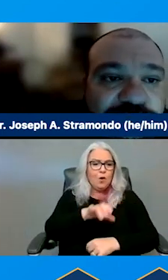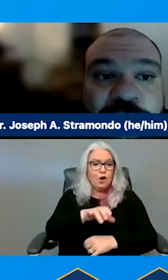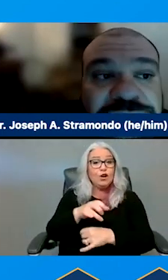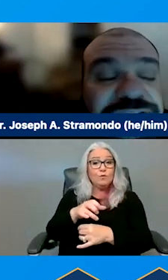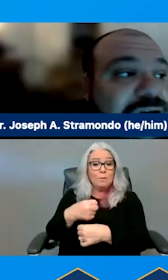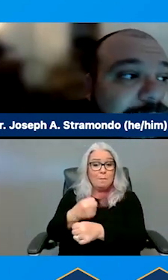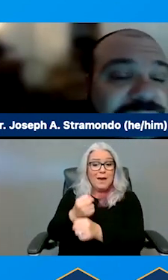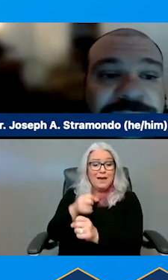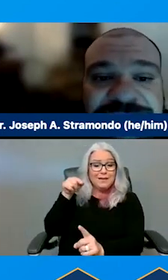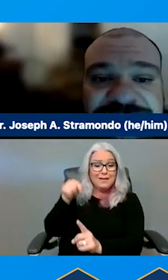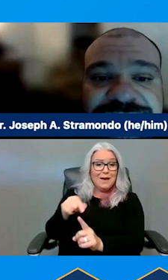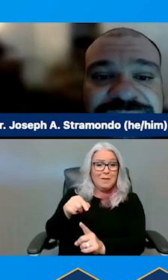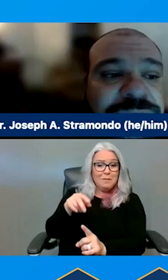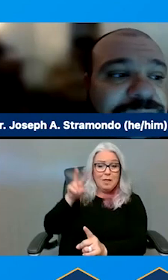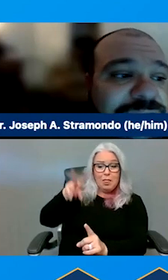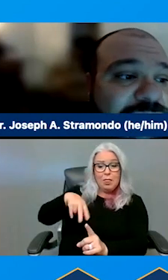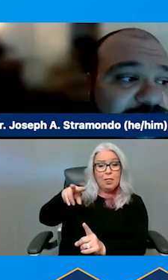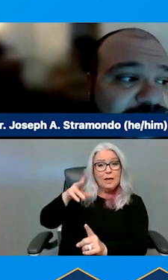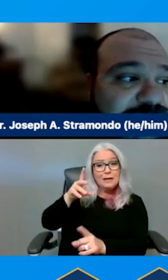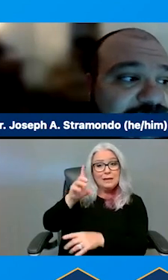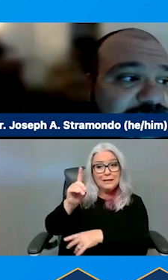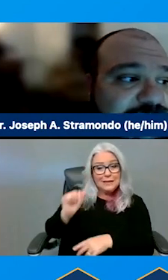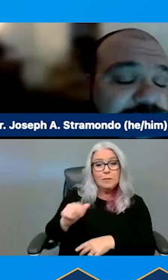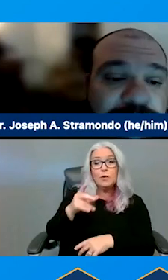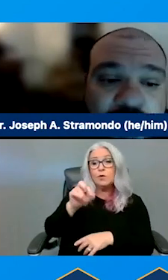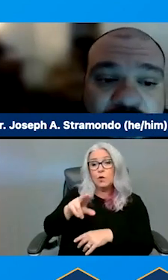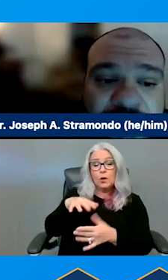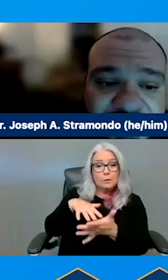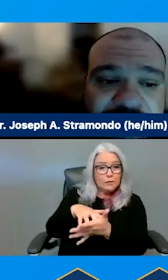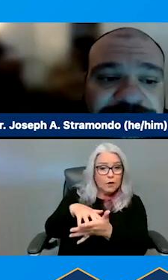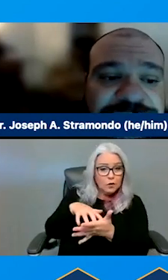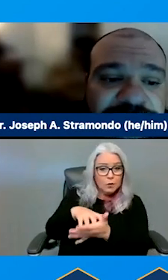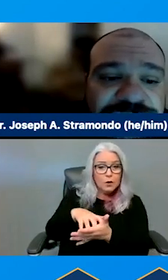in health all the time, bioethic!$!!!!